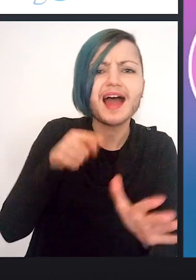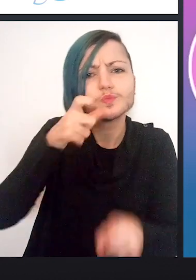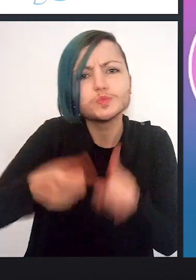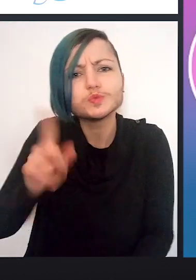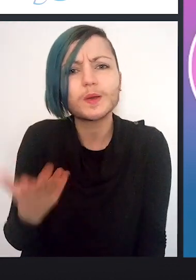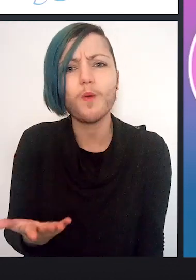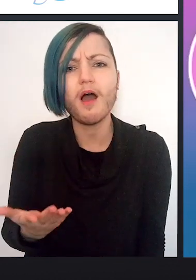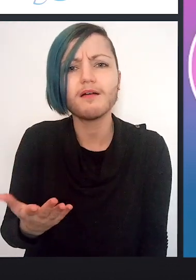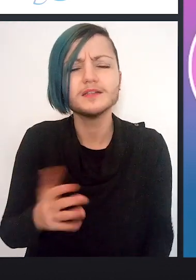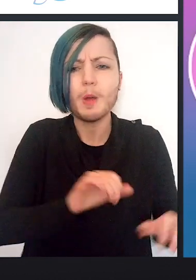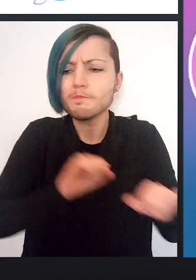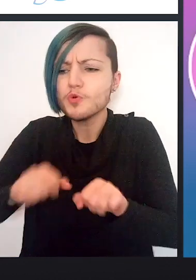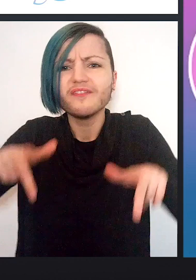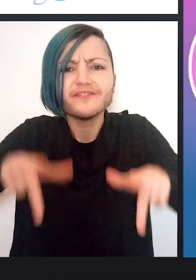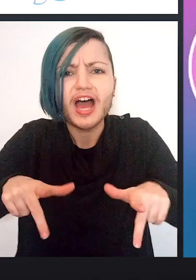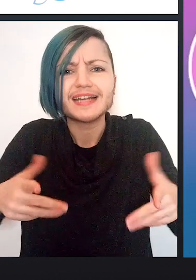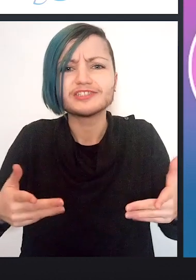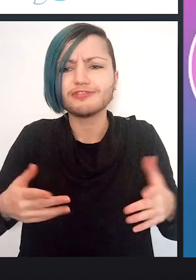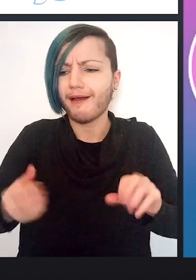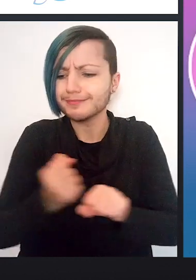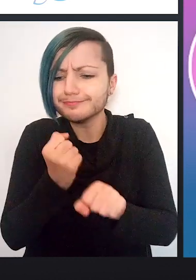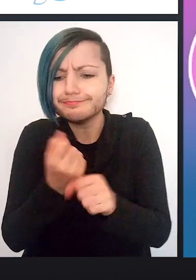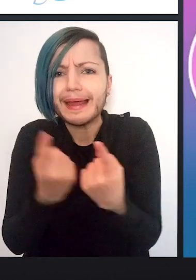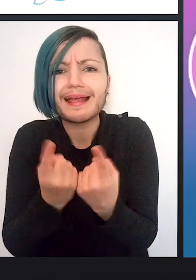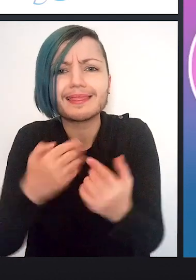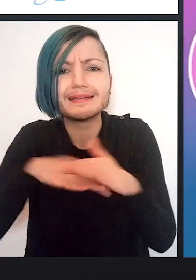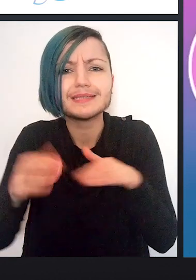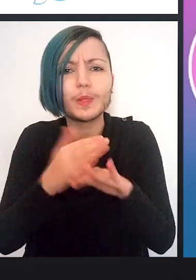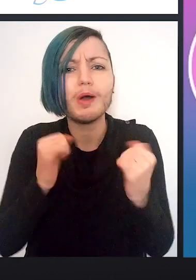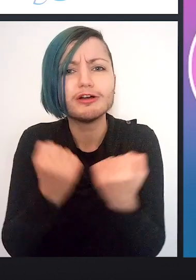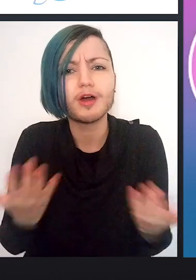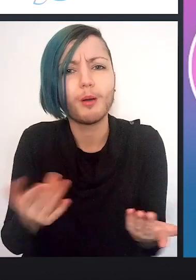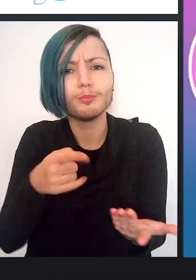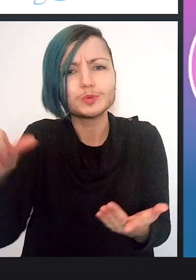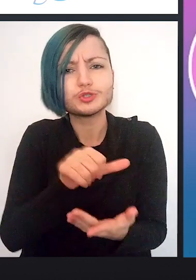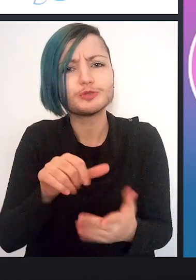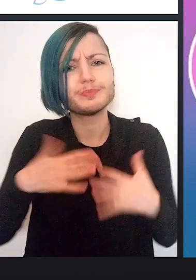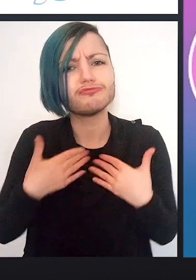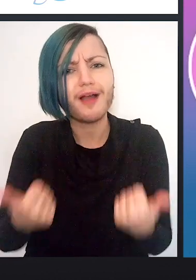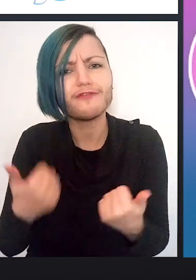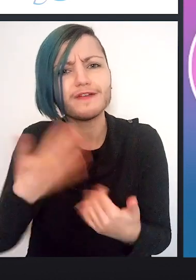doing hauling furniture and making things in the workshop?! You're supposed to be recovering!"